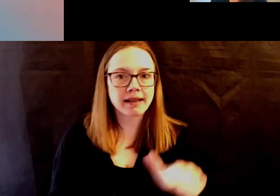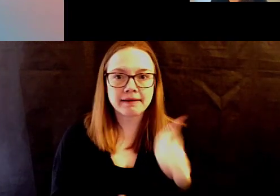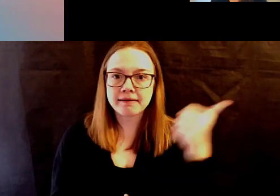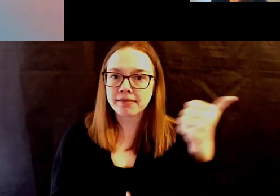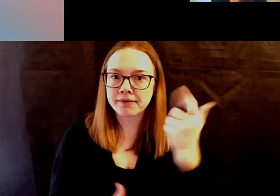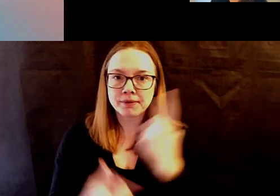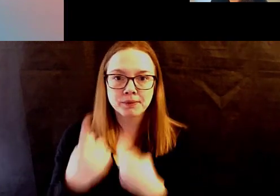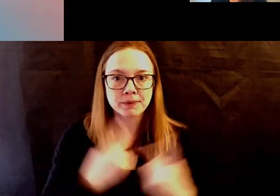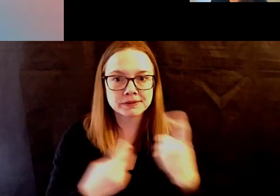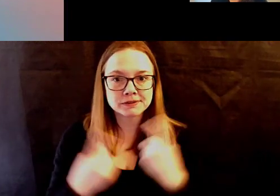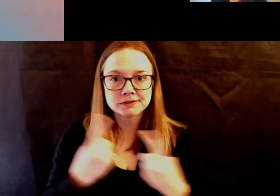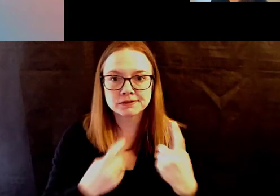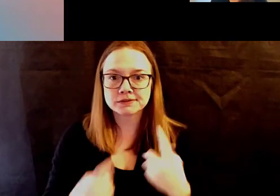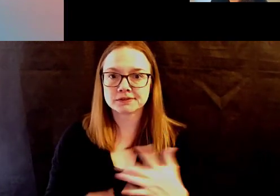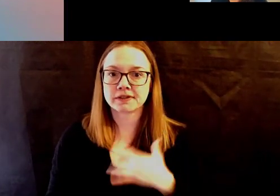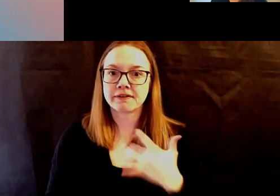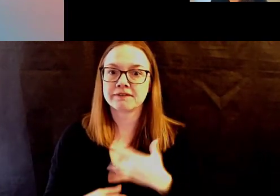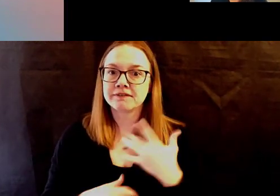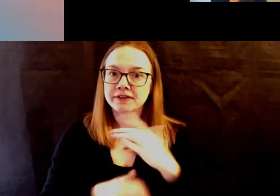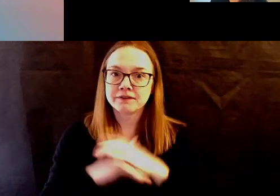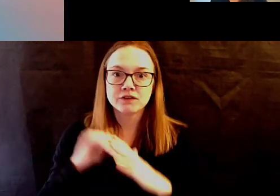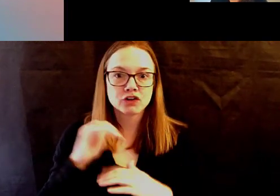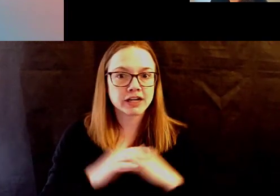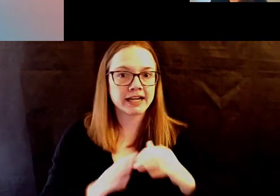feel free to put them in the chat.